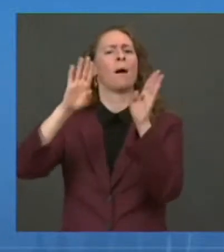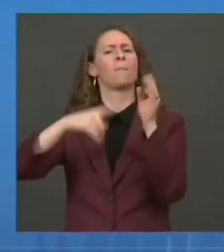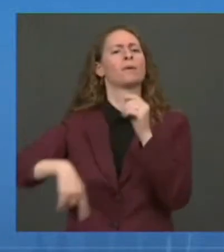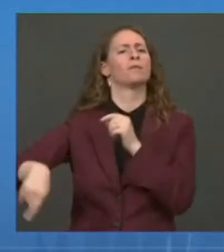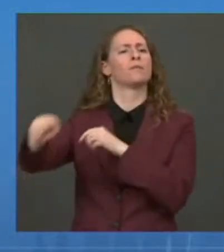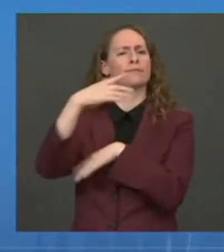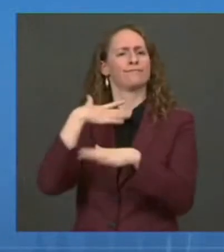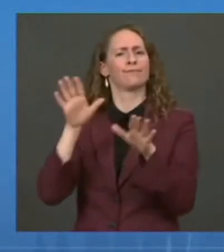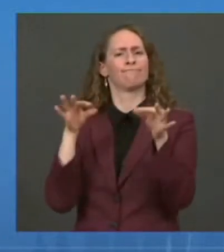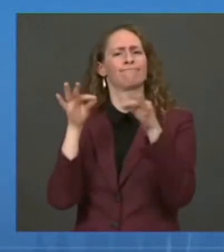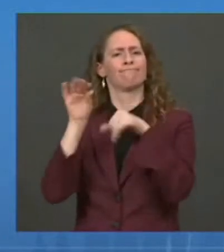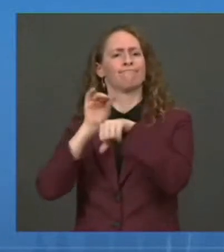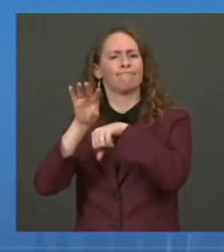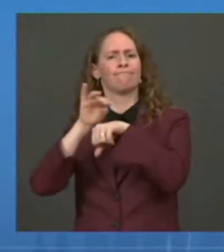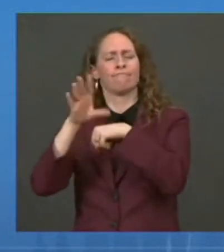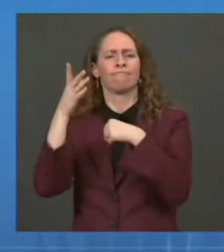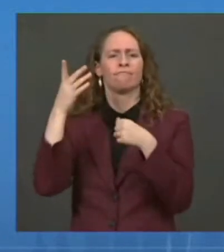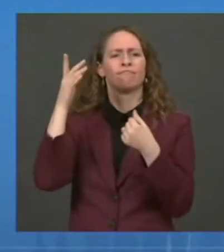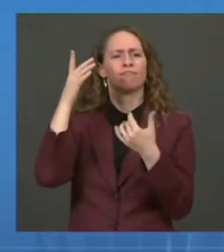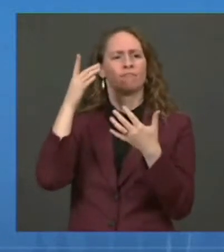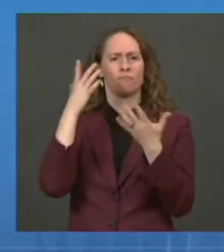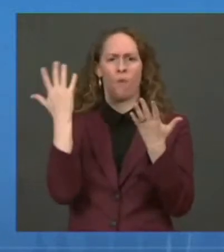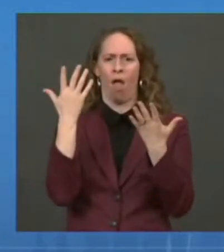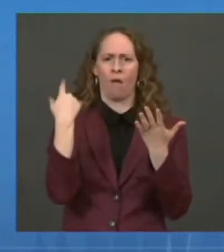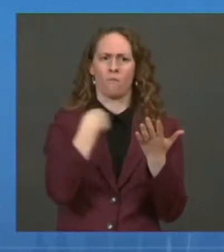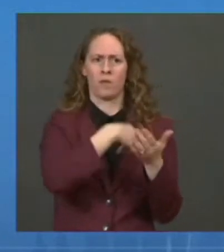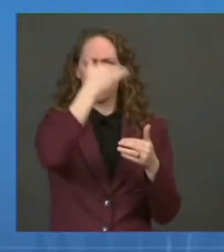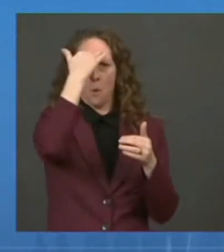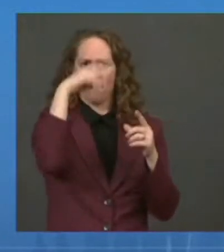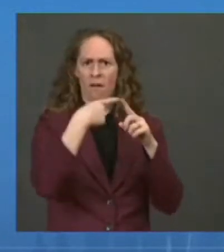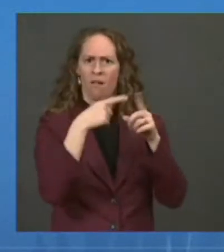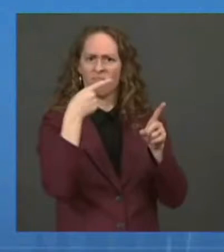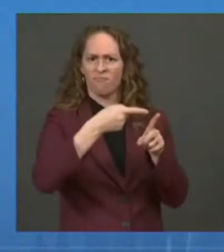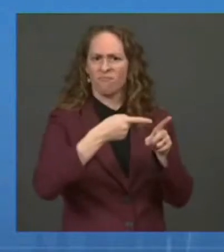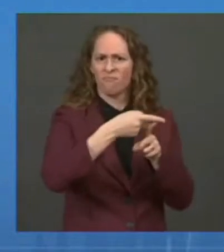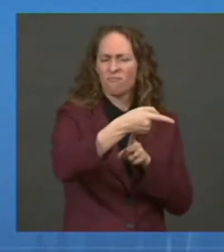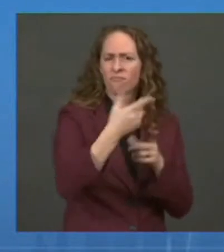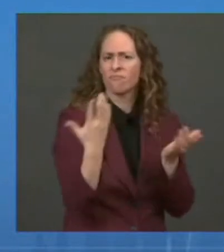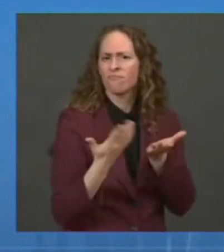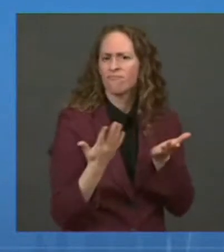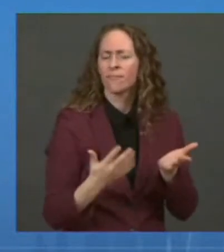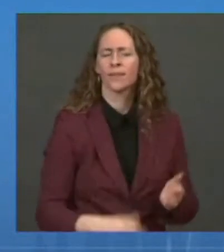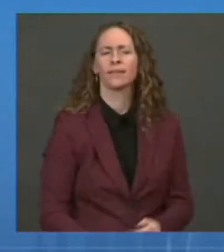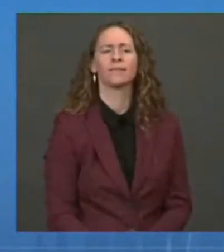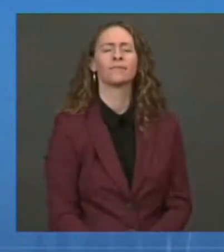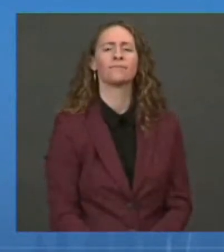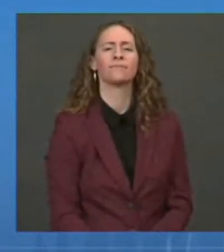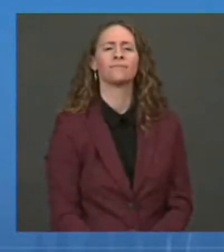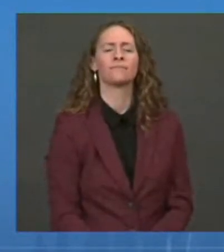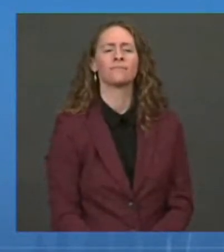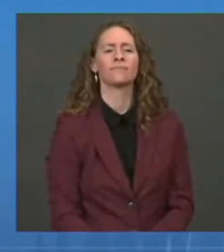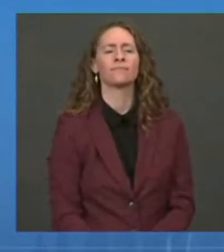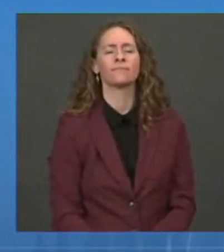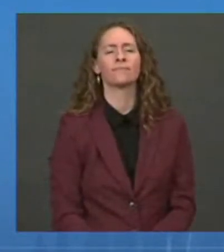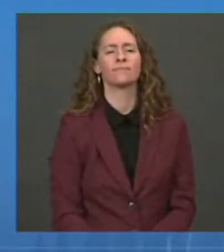OMICRON VARIANT AND WHAT ACTION